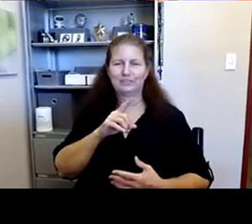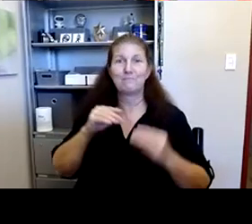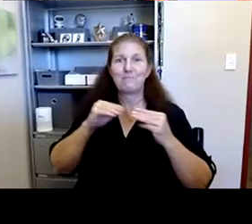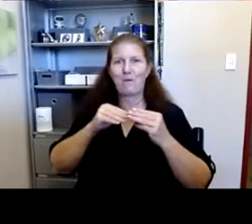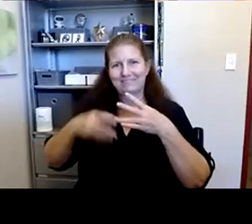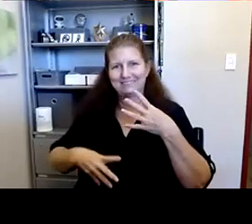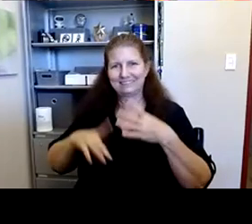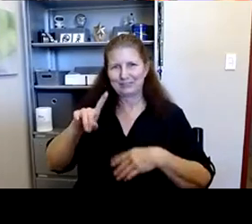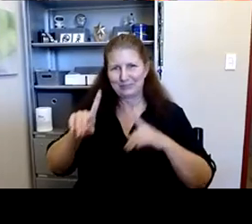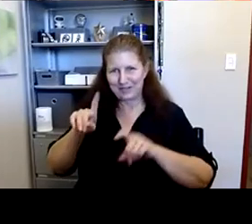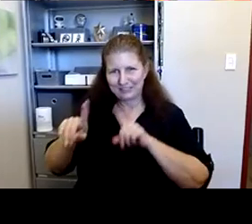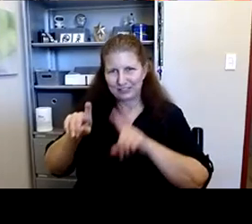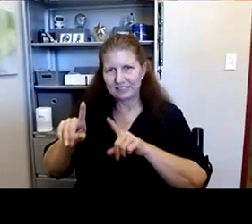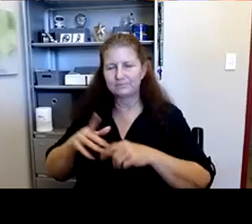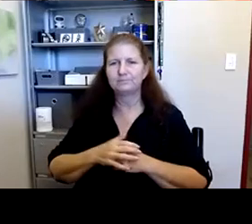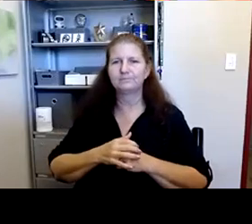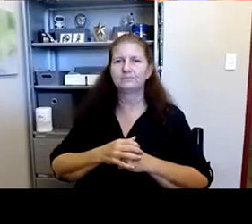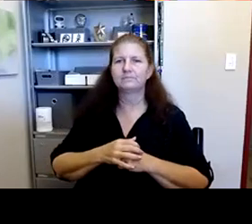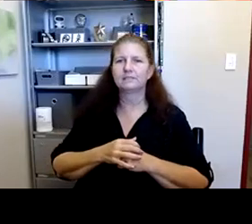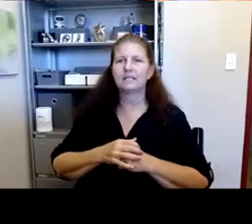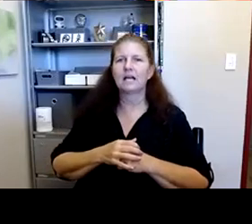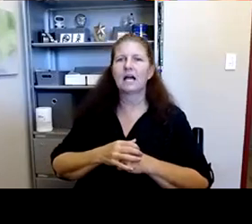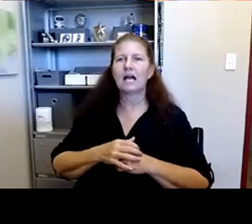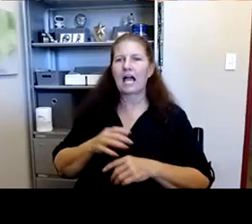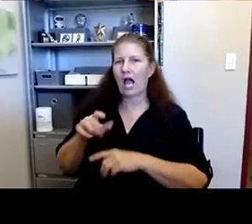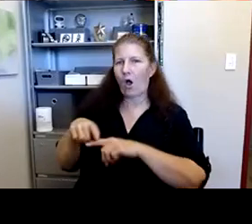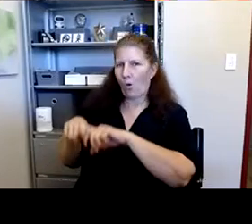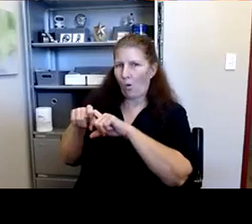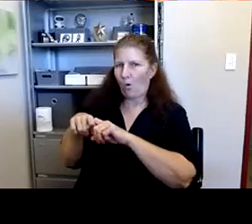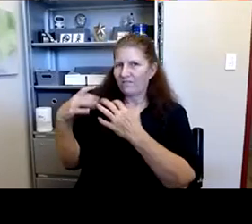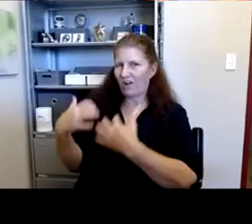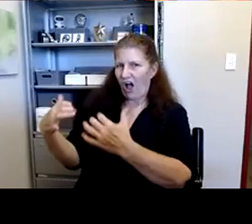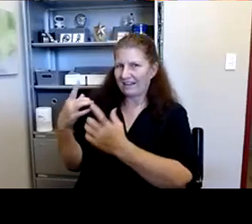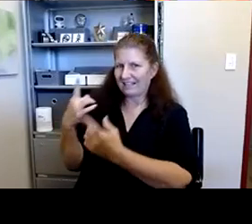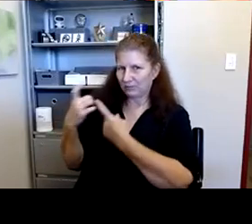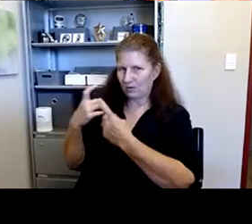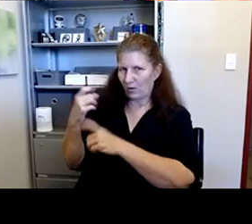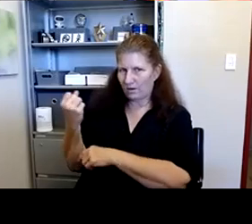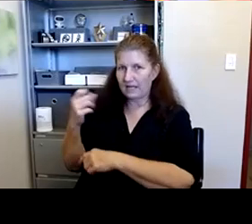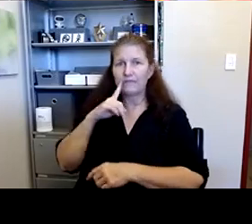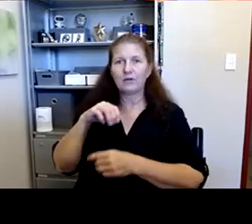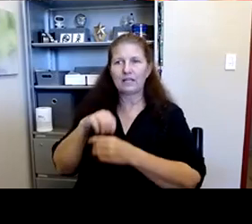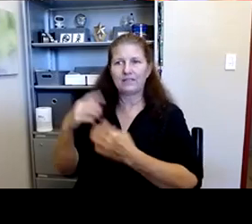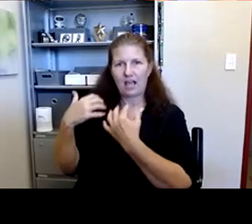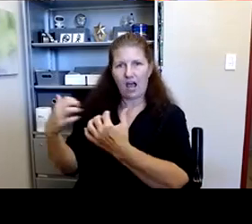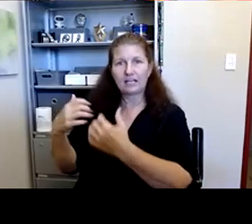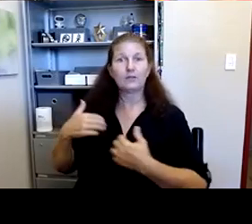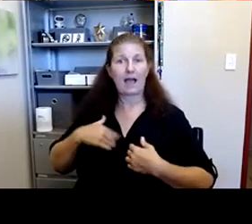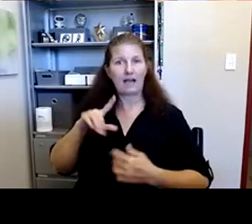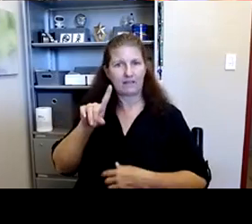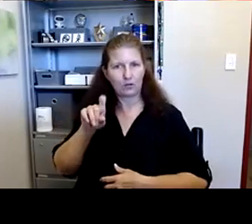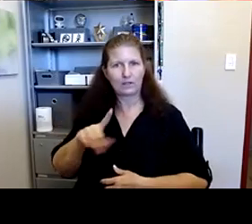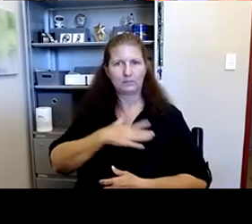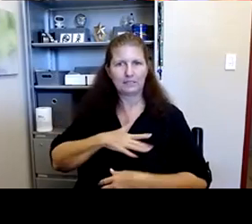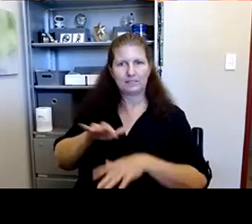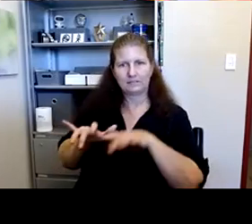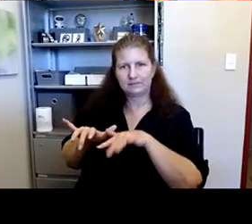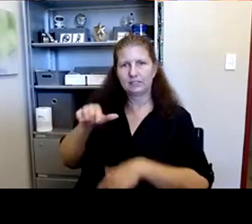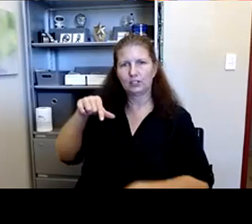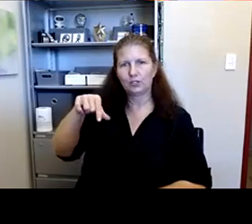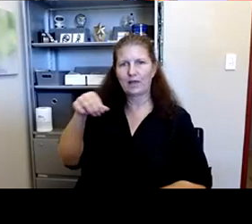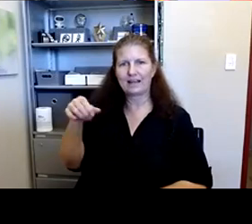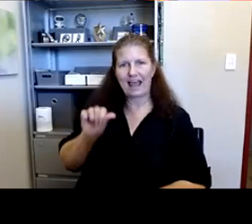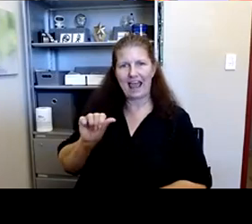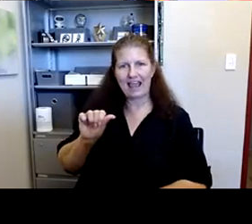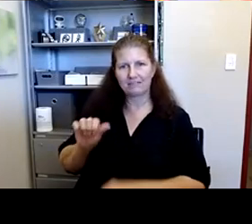Katherine Michel: Um, I will. We will get to audience questions in just a few minutes. Uh again, if you're in the audience and you have a question, please use zoom's. Q. A feature to send it in.